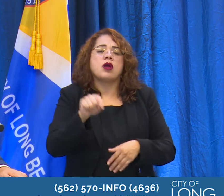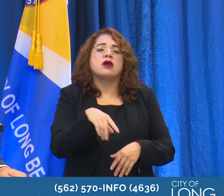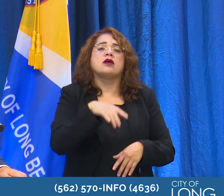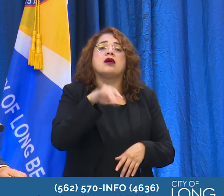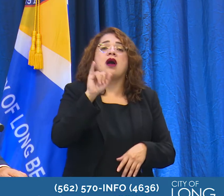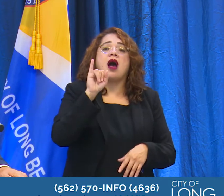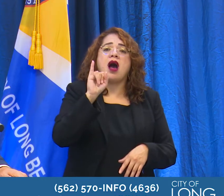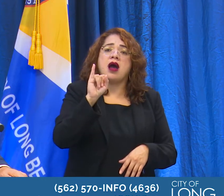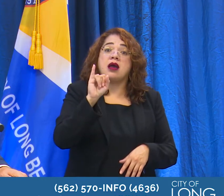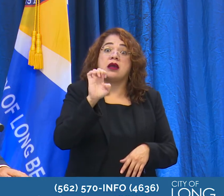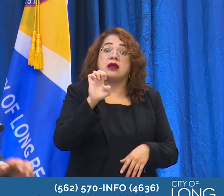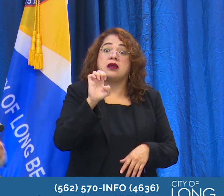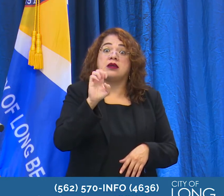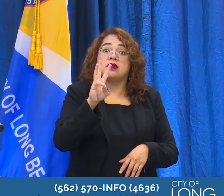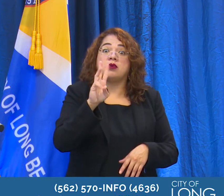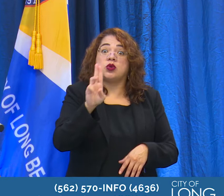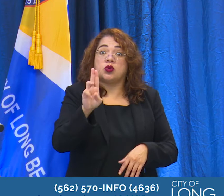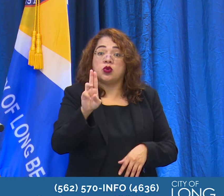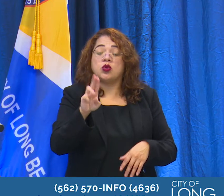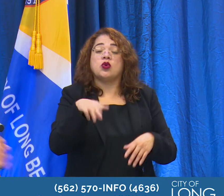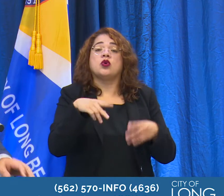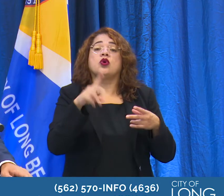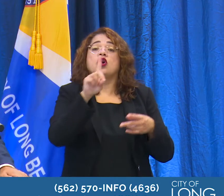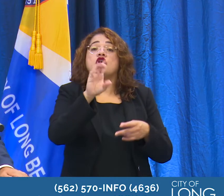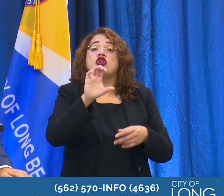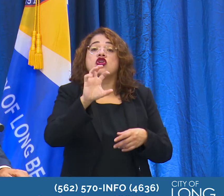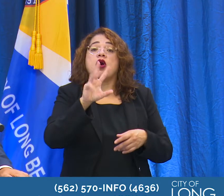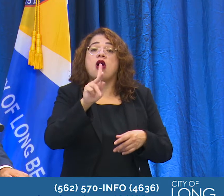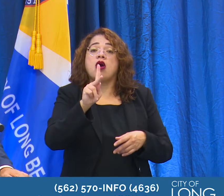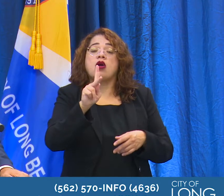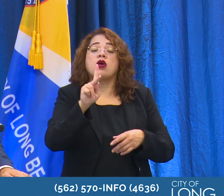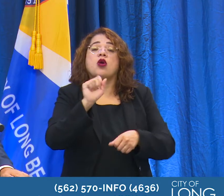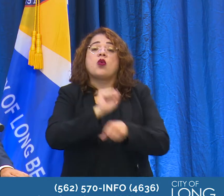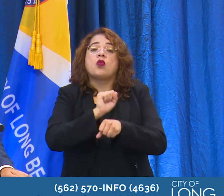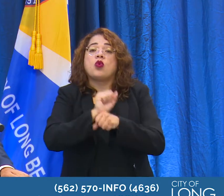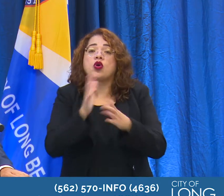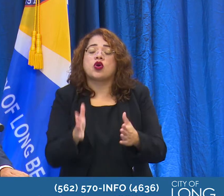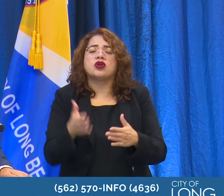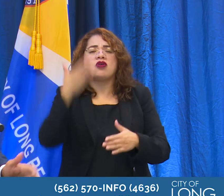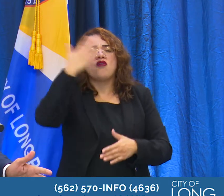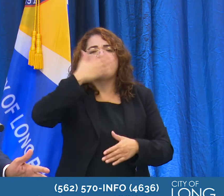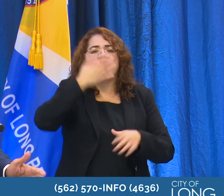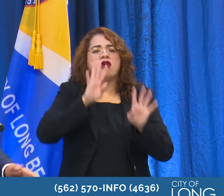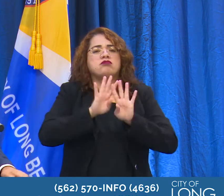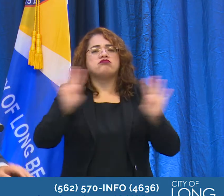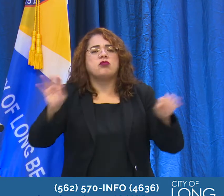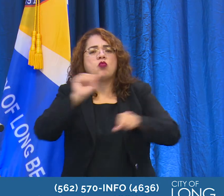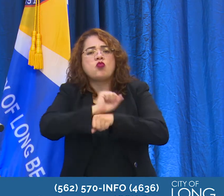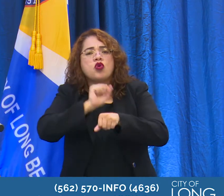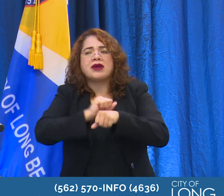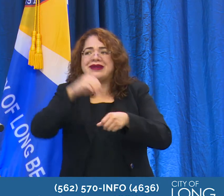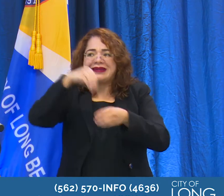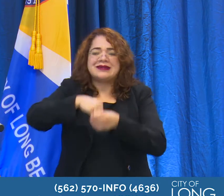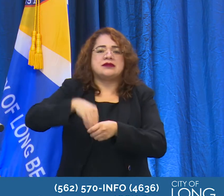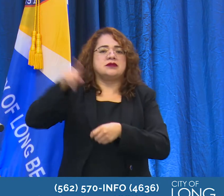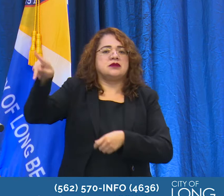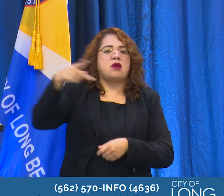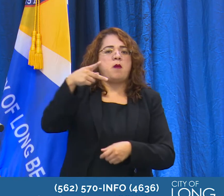their families, other frontline workers at the Port of Long Beach. The Port, as you know, we have the second